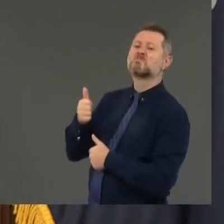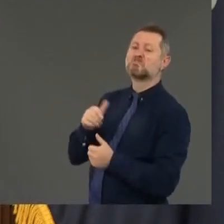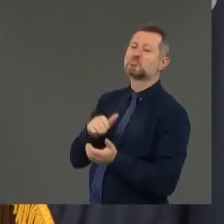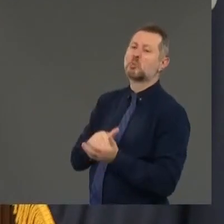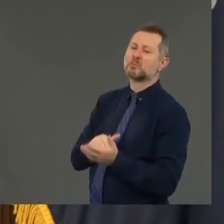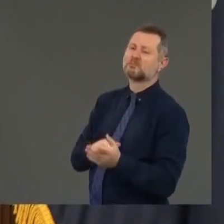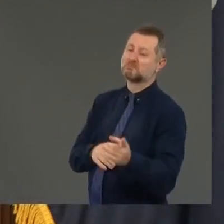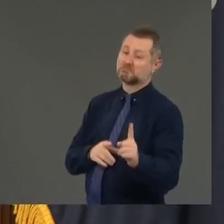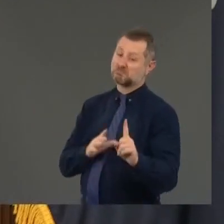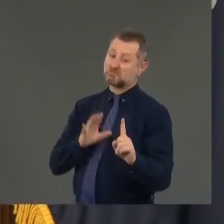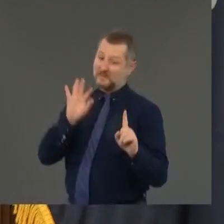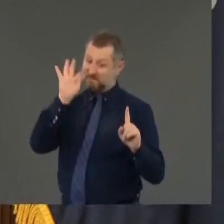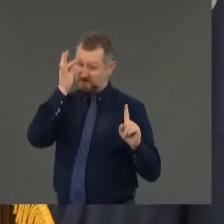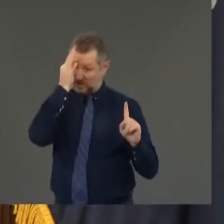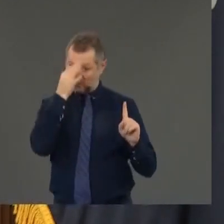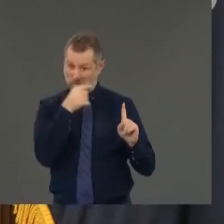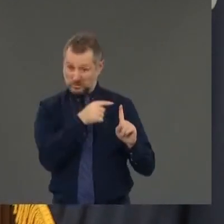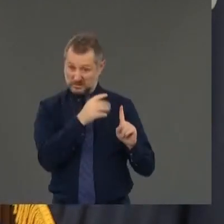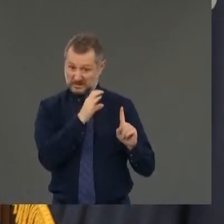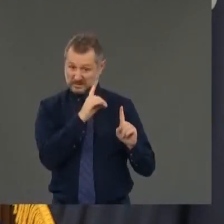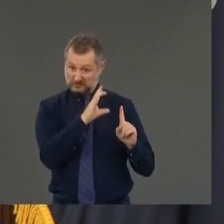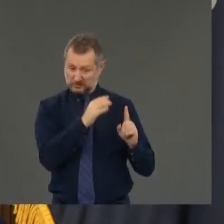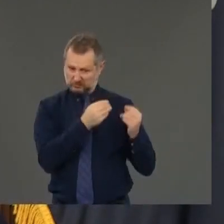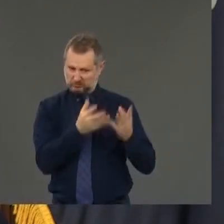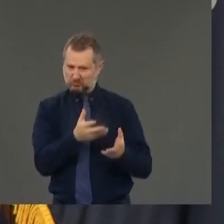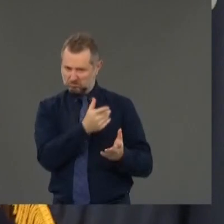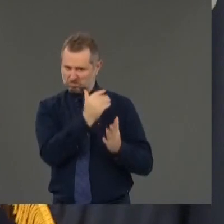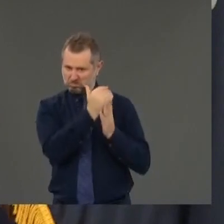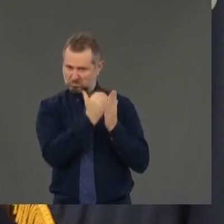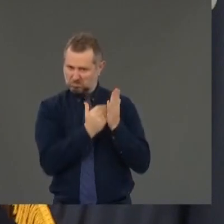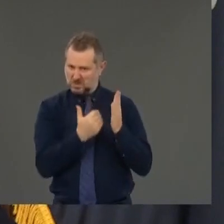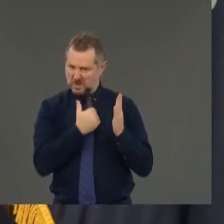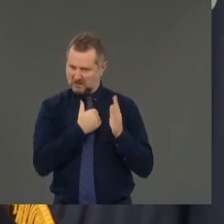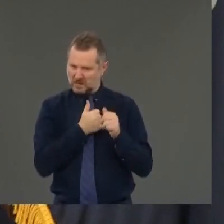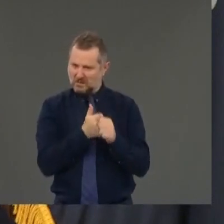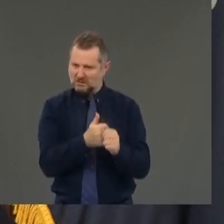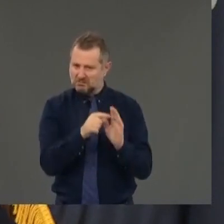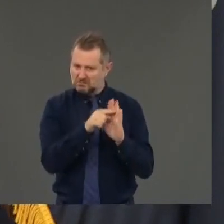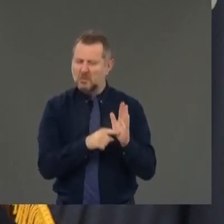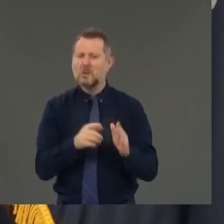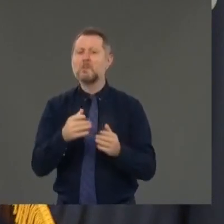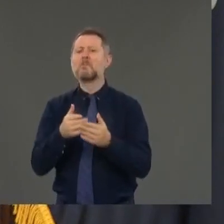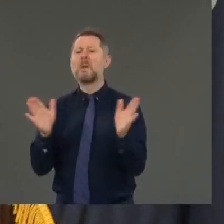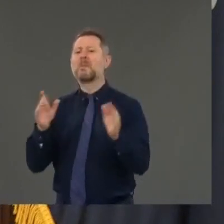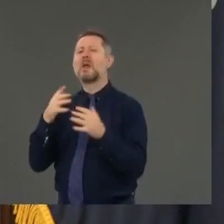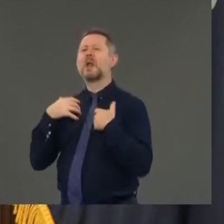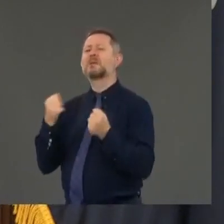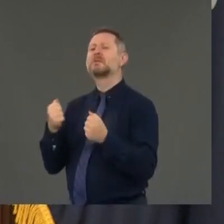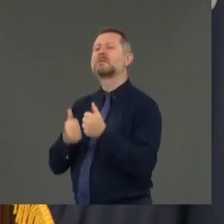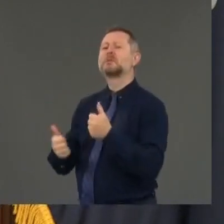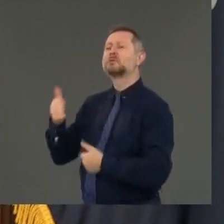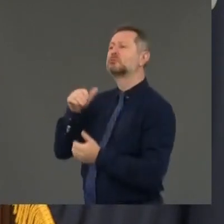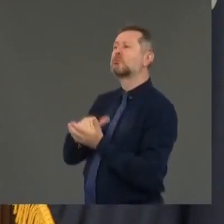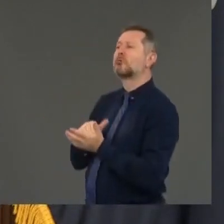IF YOU ASK PUBLIC HEALTH OFFICIALS -- FIRST, YOU HAVE THE FEDERAL GOVERNMENT.